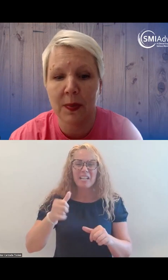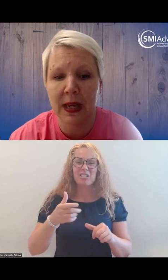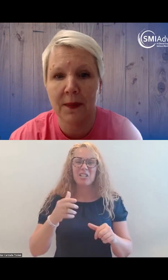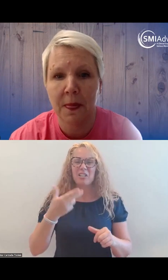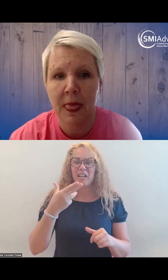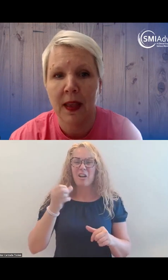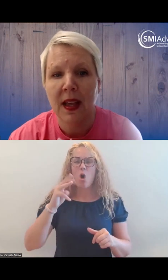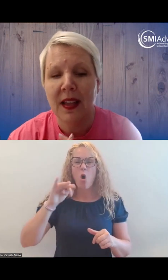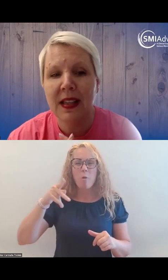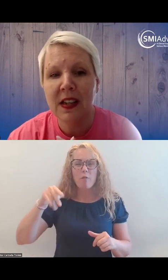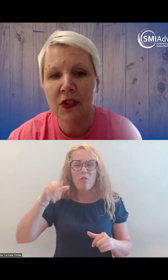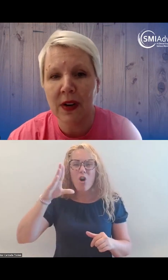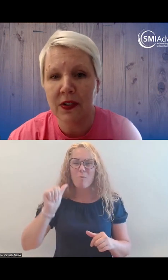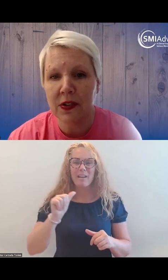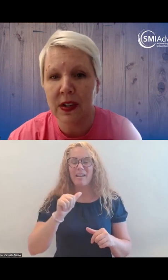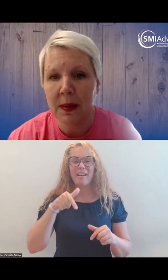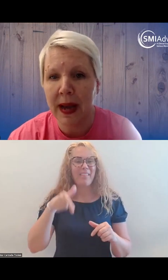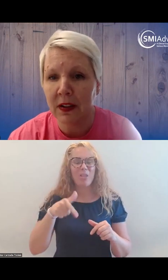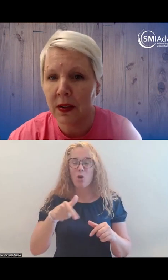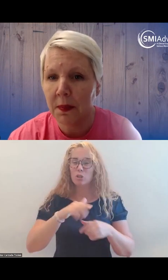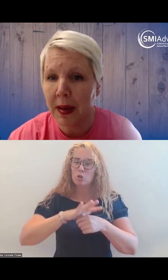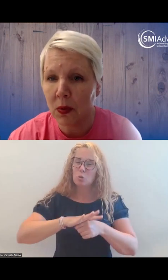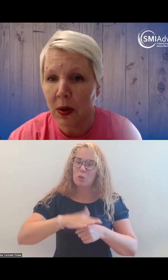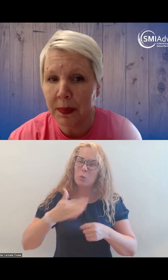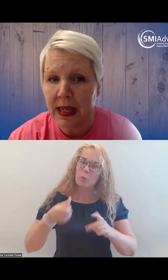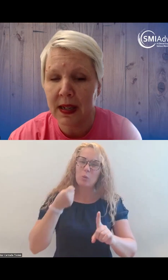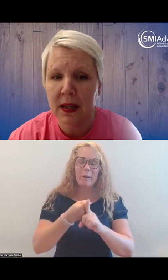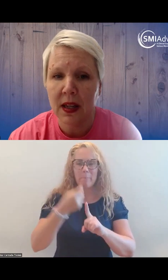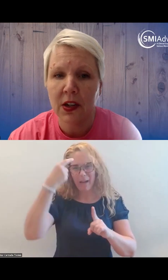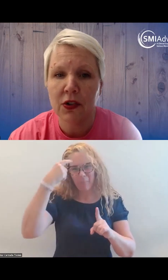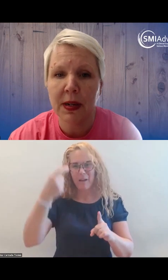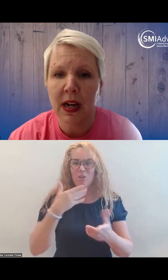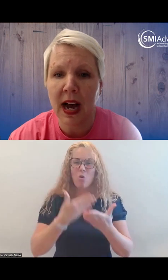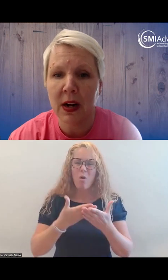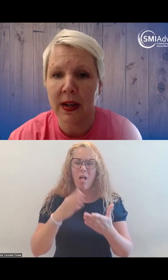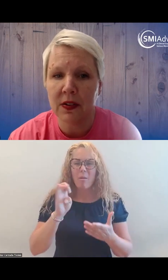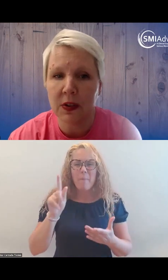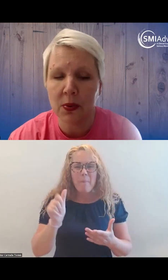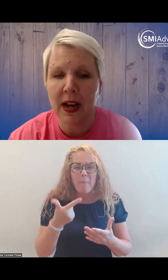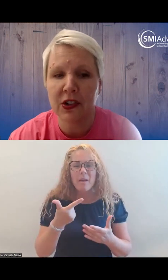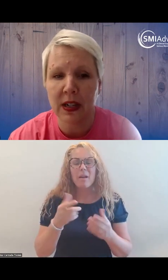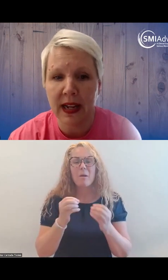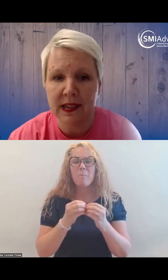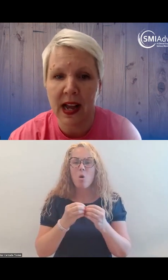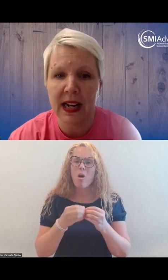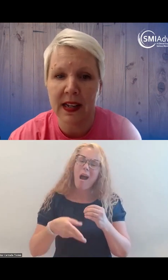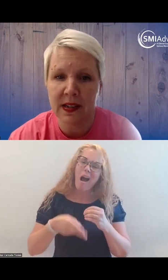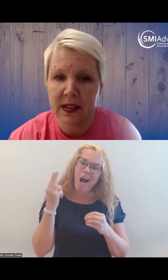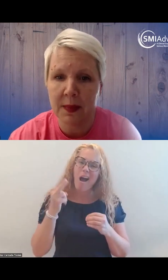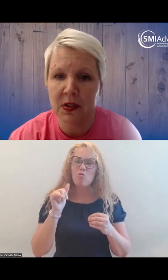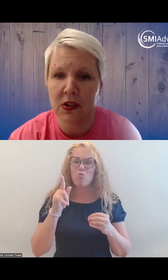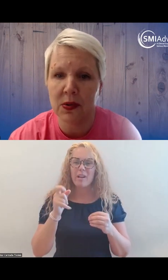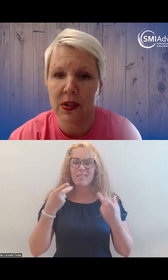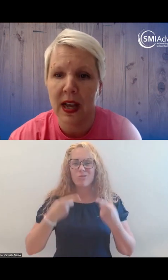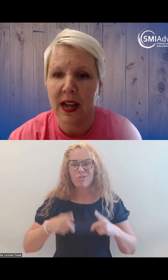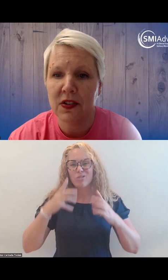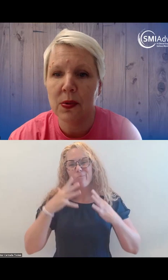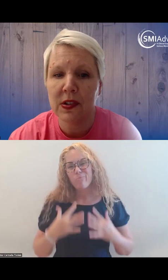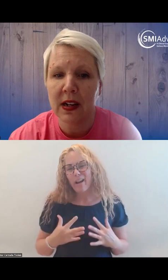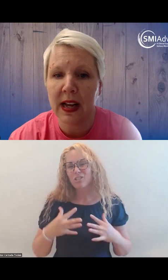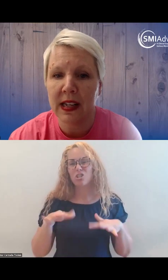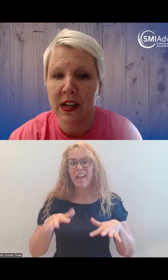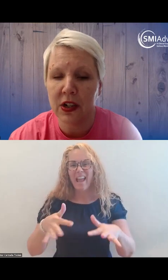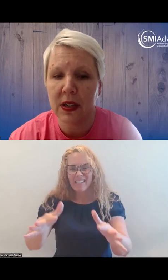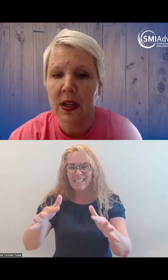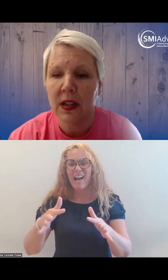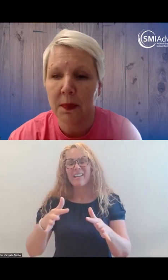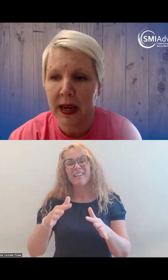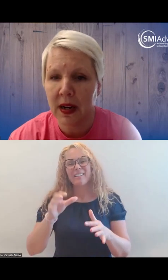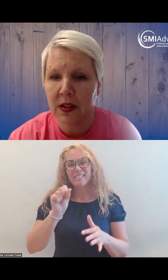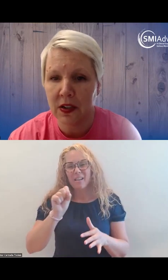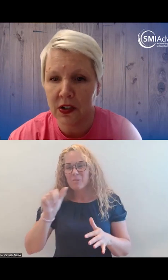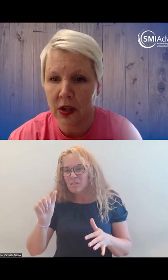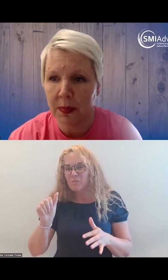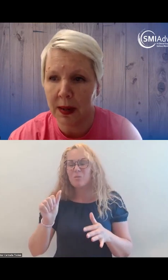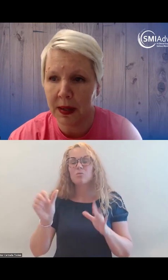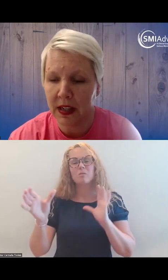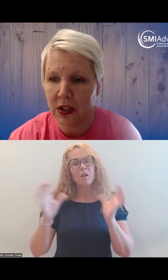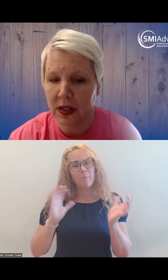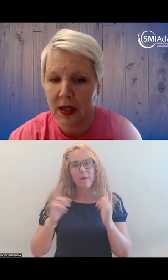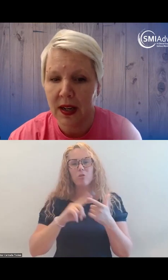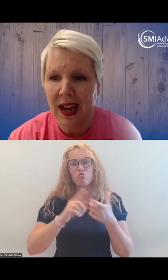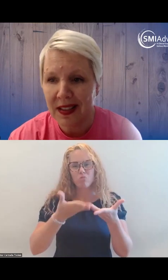AND HOMOPHOBIA. THIS CONTRIBUTES TO HIGHER RATES OF SUICIDE AND